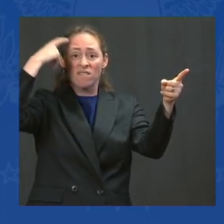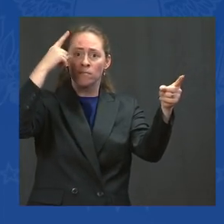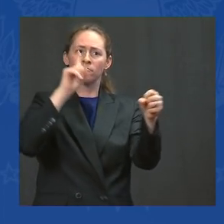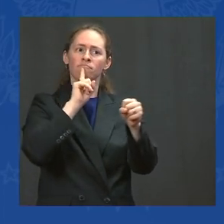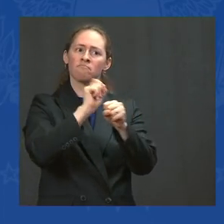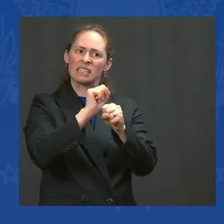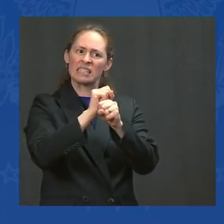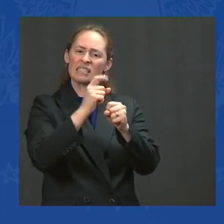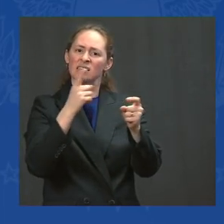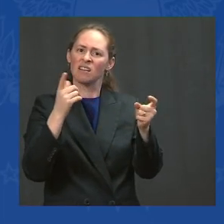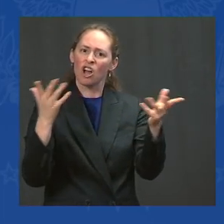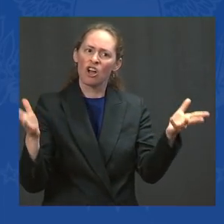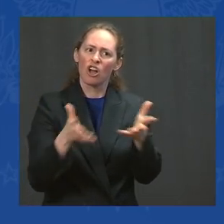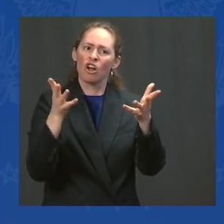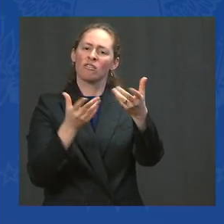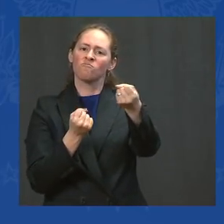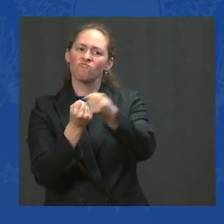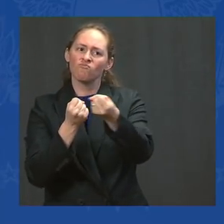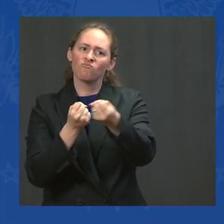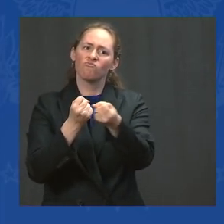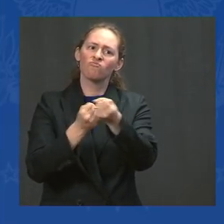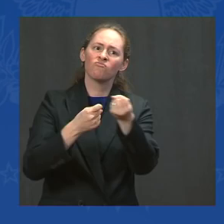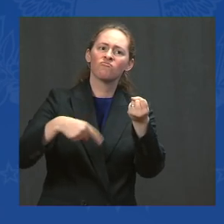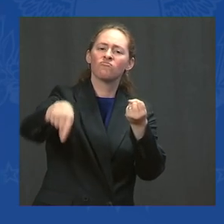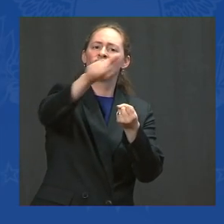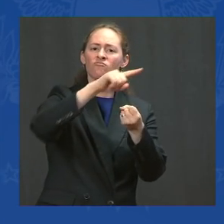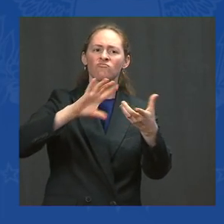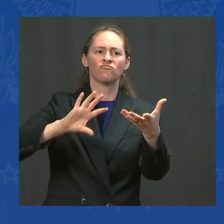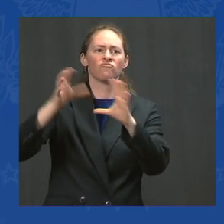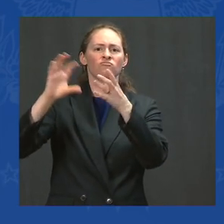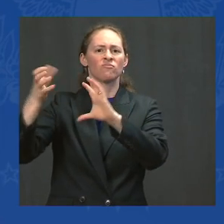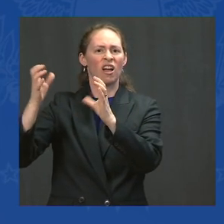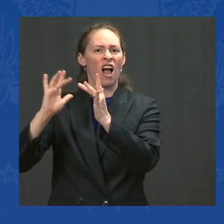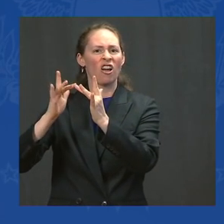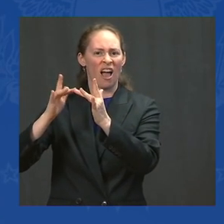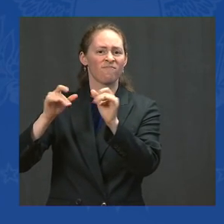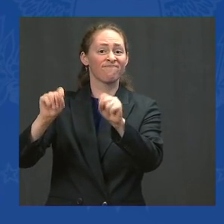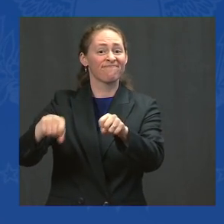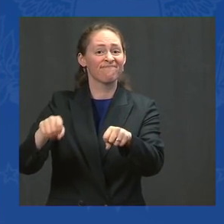Thank you. The Press: Should the Olympics go forward, Mr. President? The President: They are.